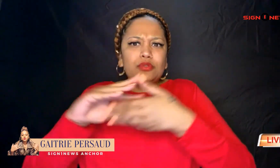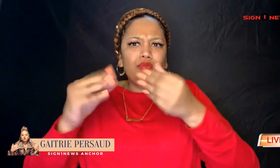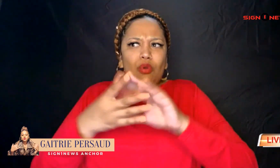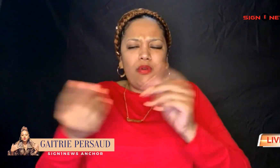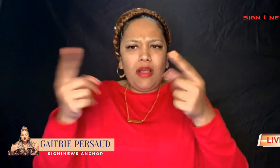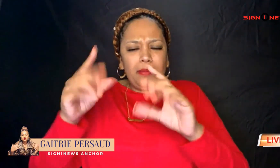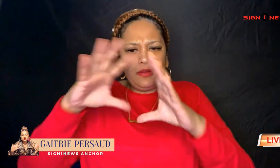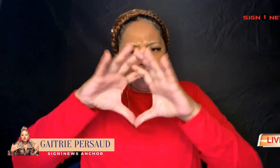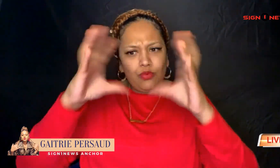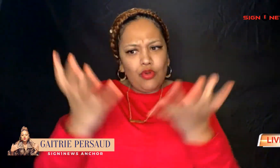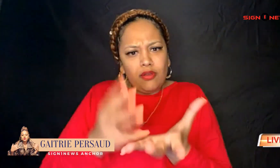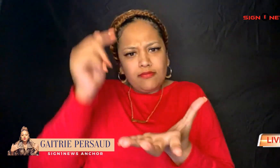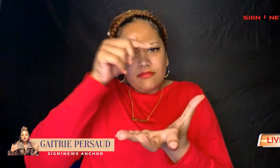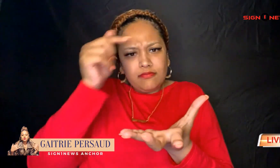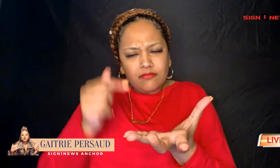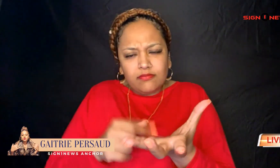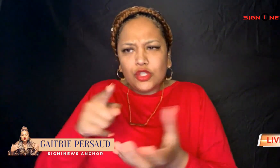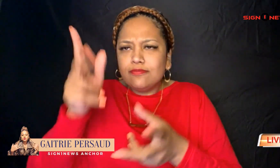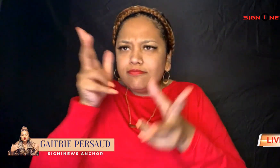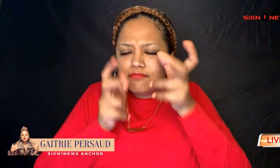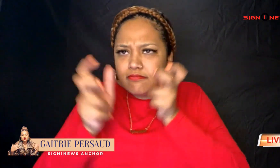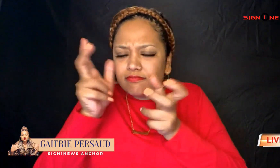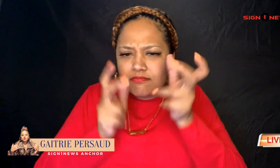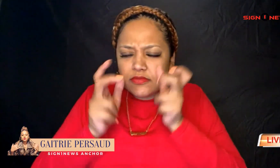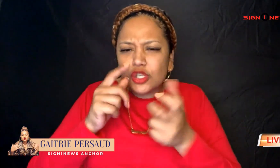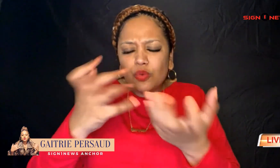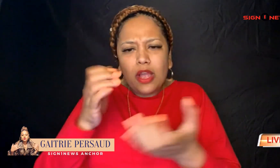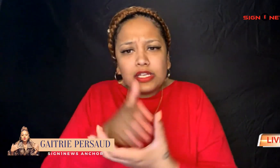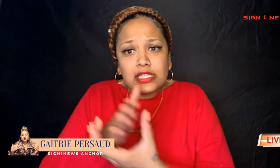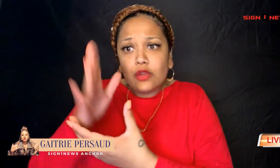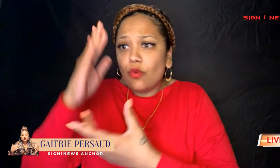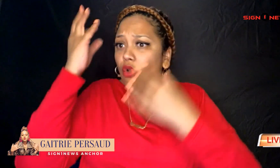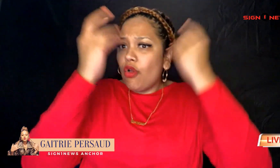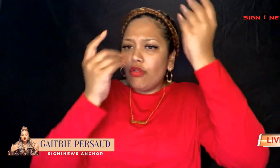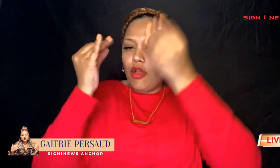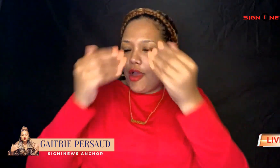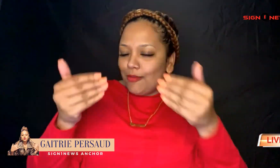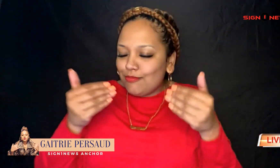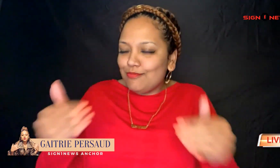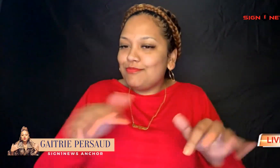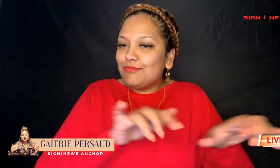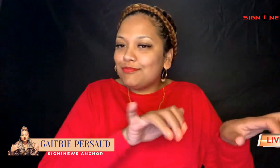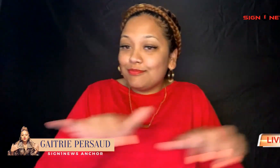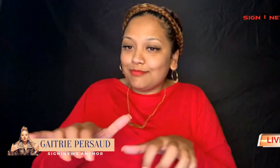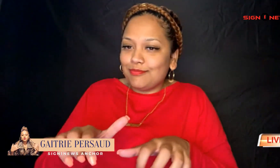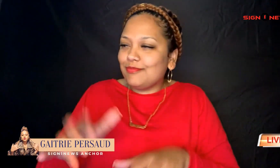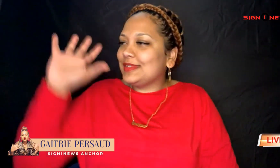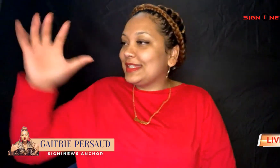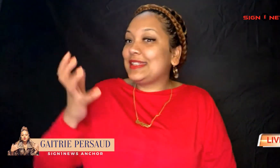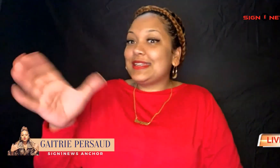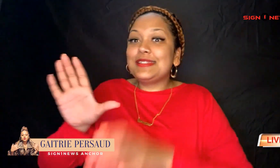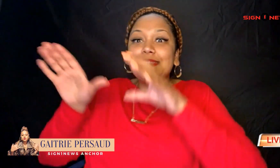stories making headlines today if you post an interesting comment during this update